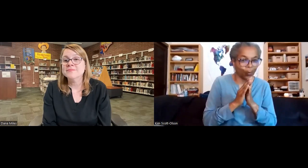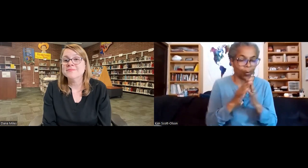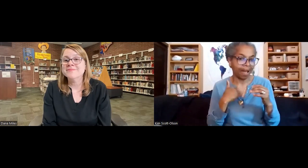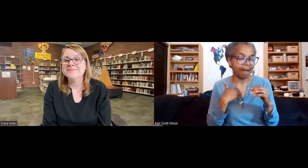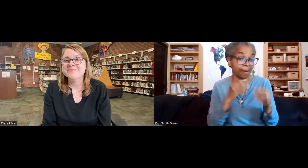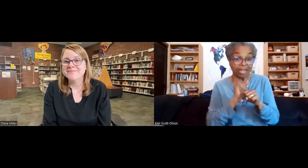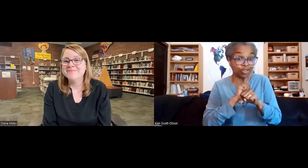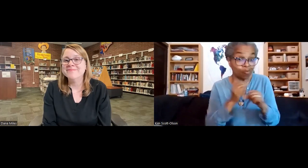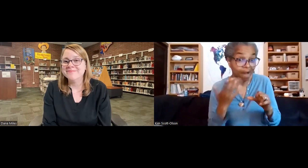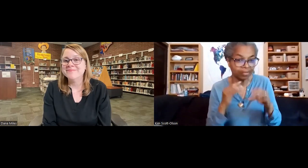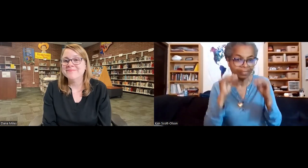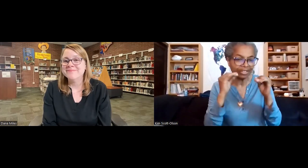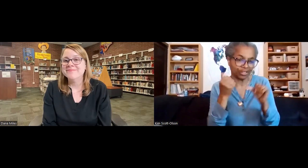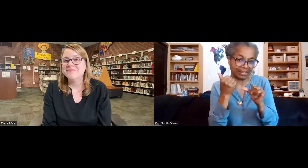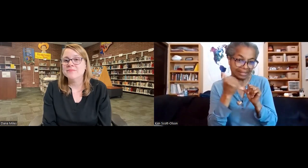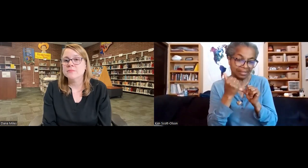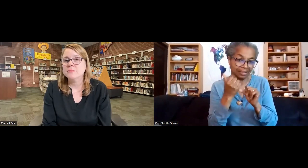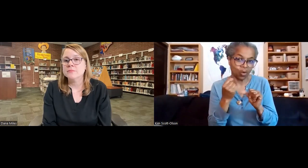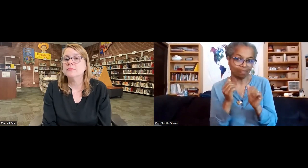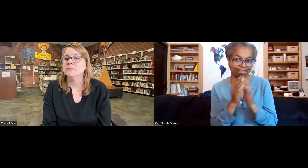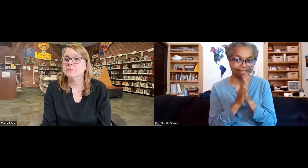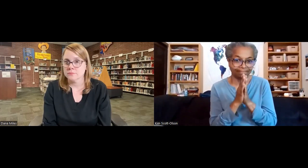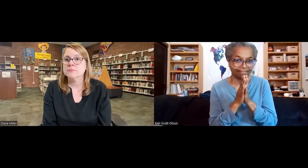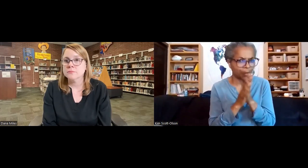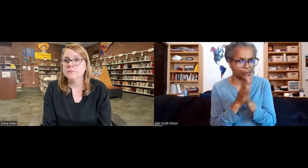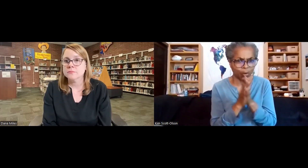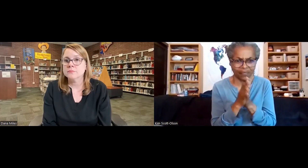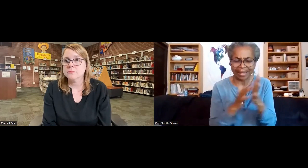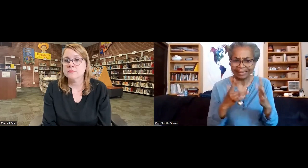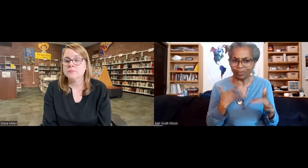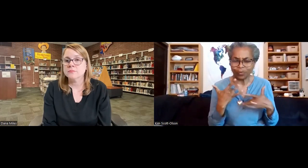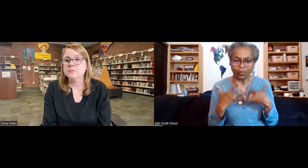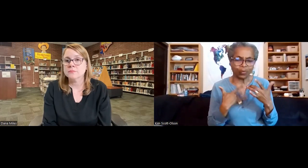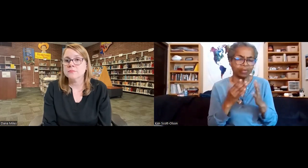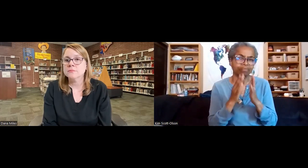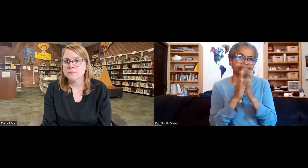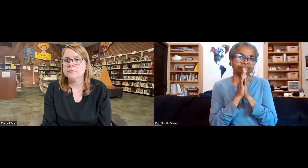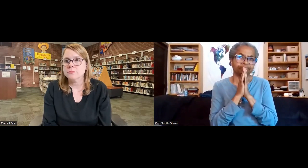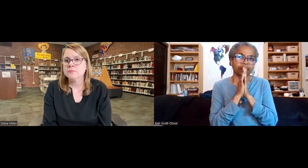I was working there as a teacher's aide. I was motivated and I couldn’t wait to start learning.